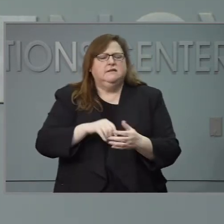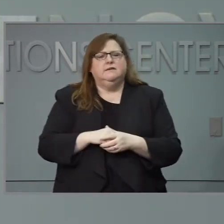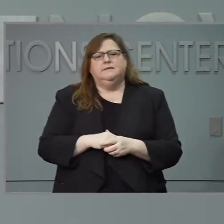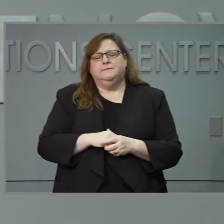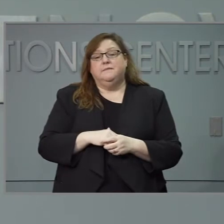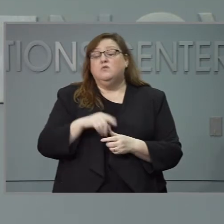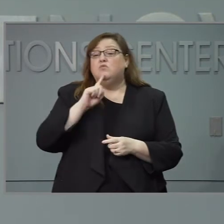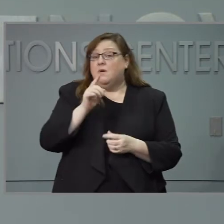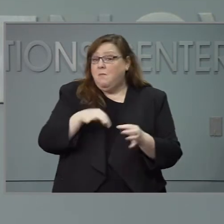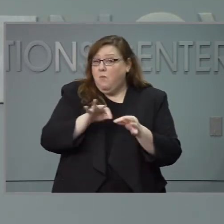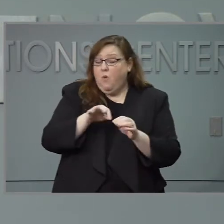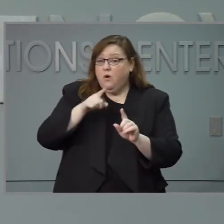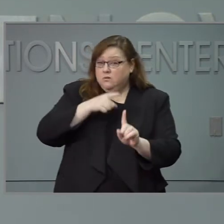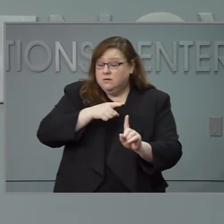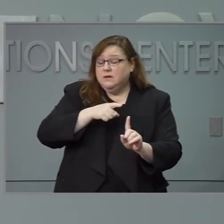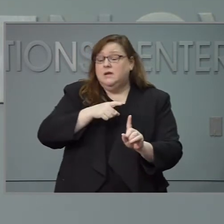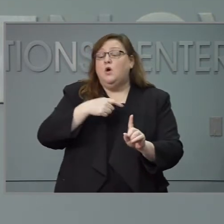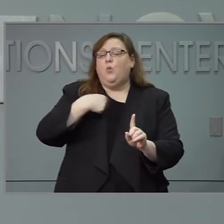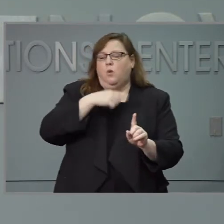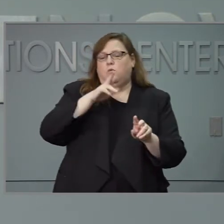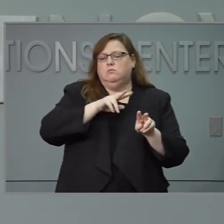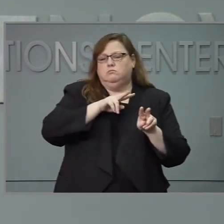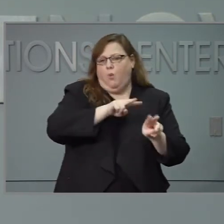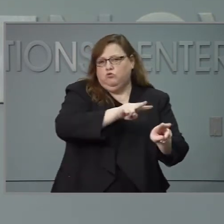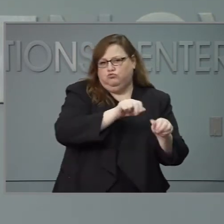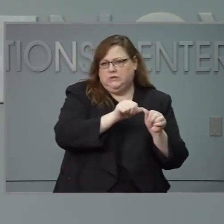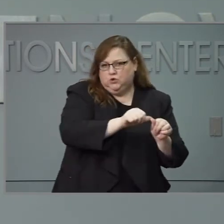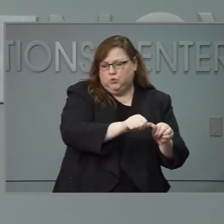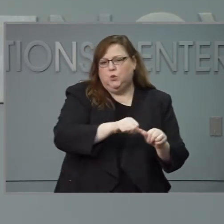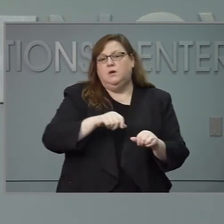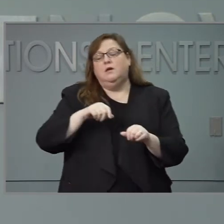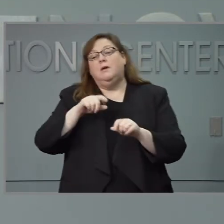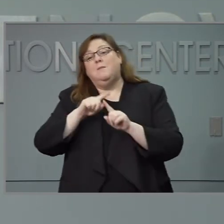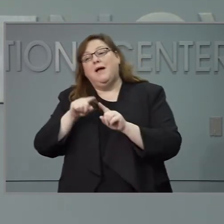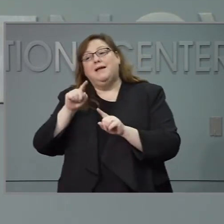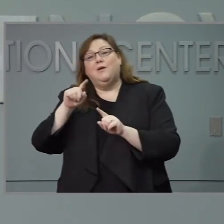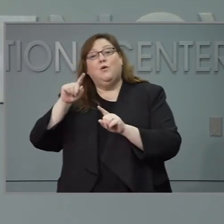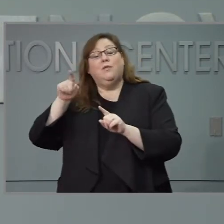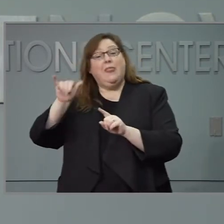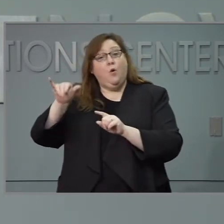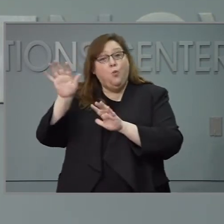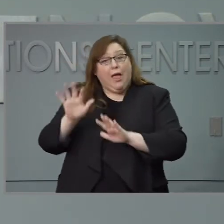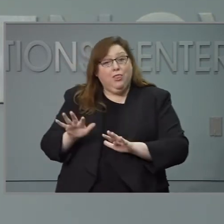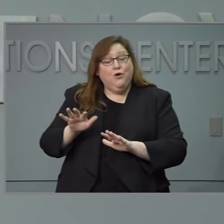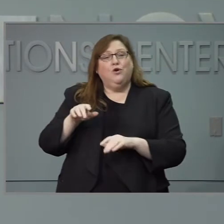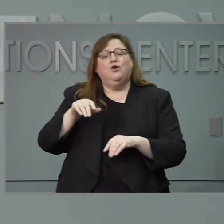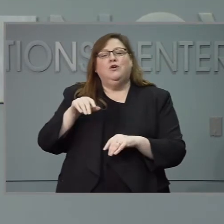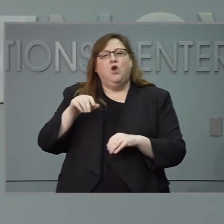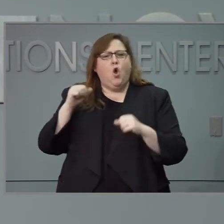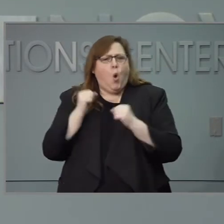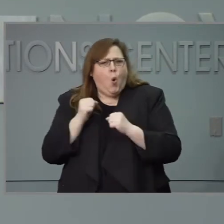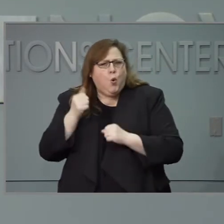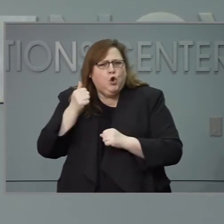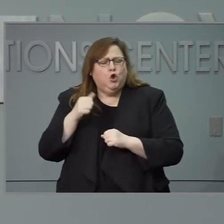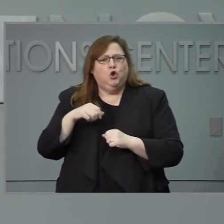GOBERNADOR DICEN QUE NO HAY QUE EXPANDIRLO, AUN CUANDO ESTAMOS EN MEDIO DE UNA PANDEMIA. ES DIFÍCIL DE CREER, PERO TENEMOS